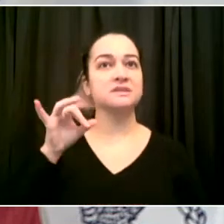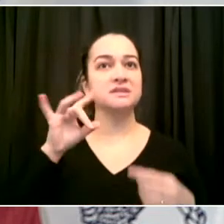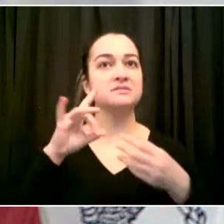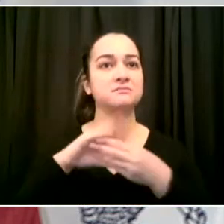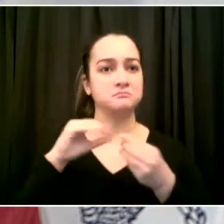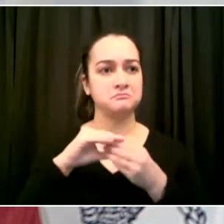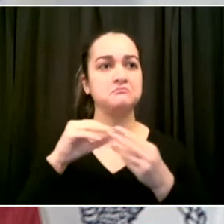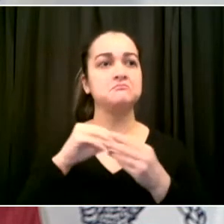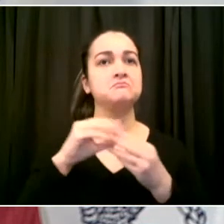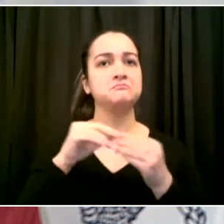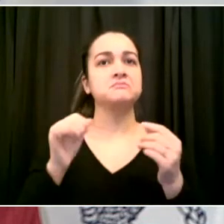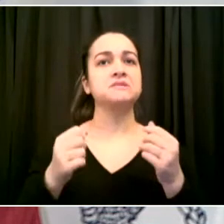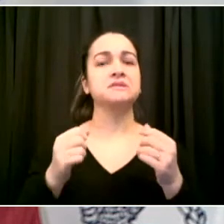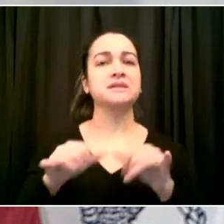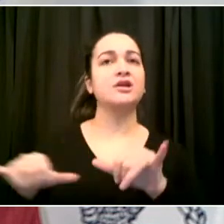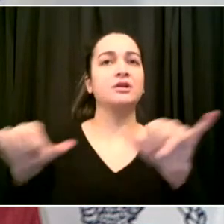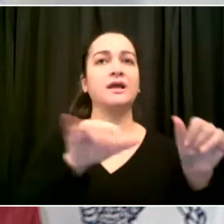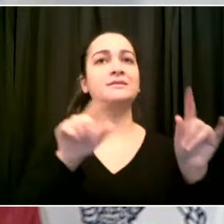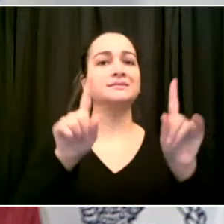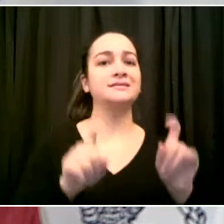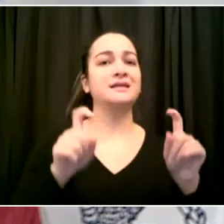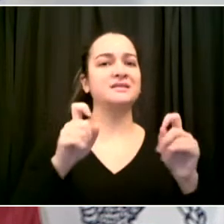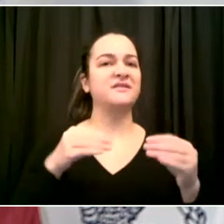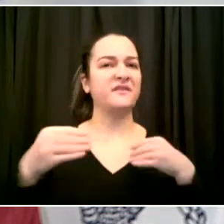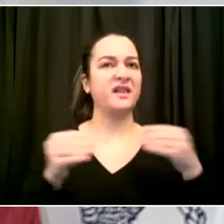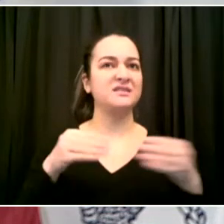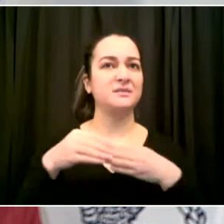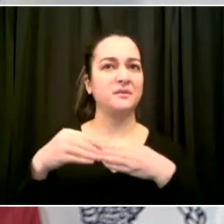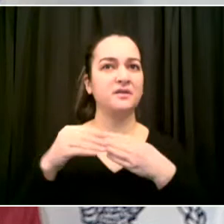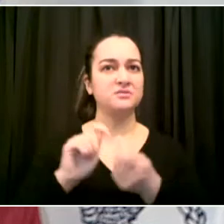I'M SURE YOU'RE AWARE ABOUT MMDANAAS TEFF OR TESTING THAT THIS CAN BE A LOT MORE E FLEXEXBIILILTIY Y N